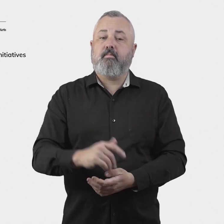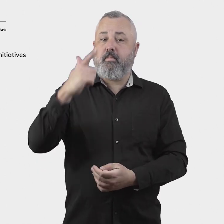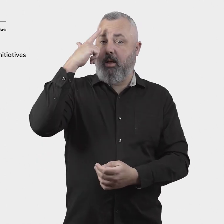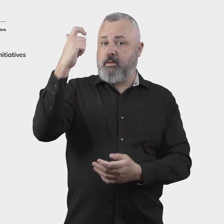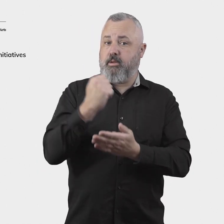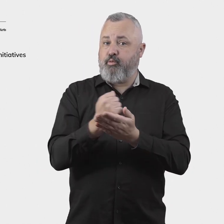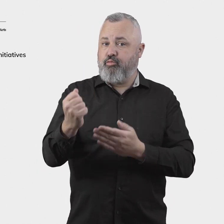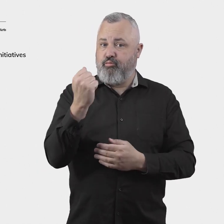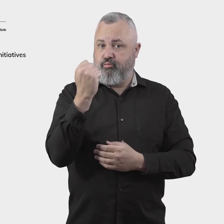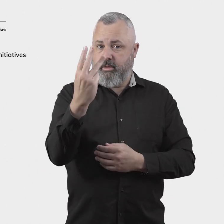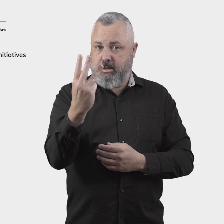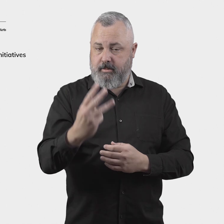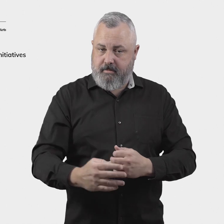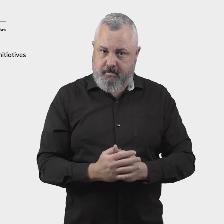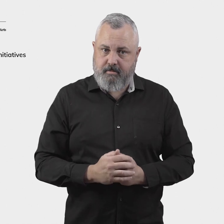Initiative 3.